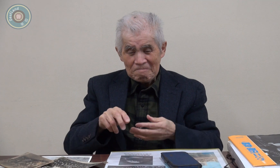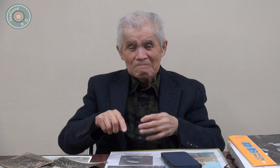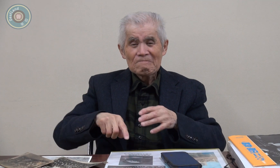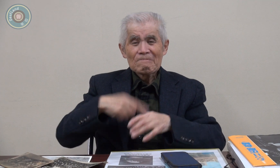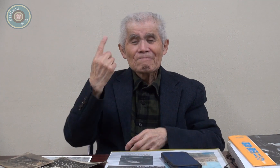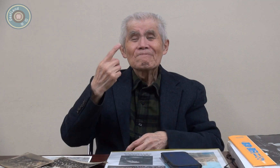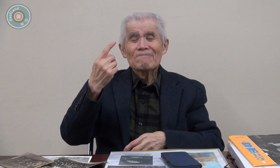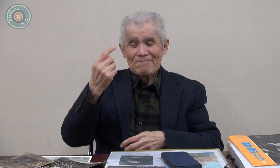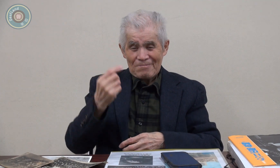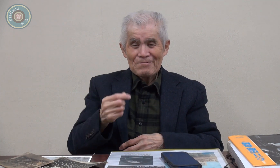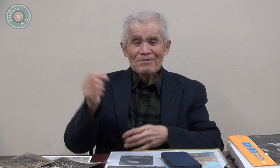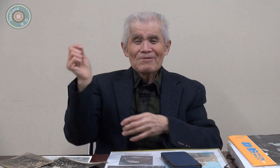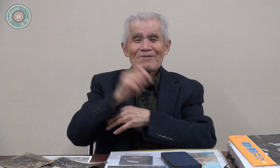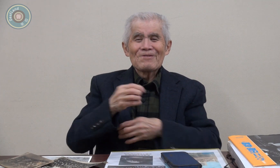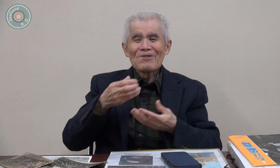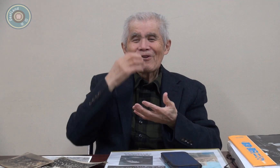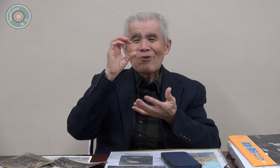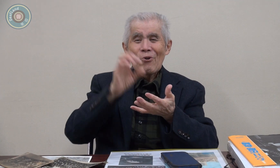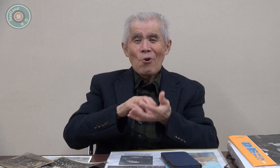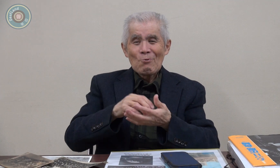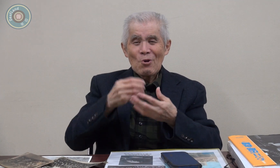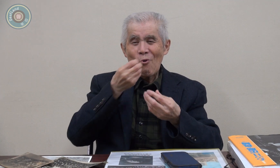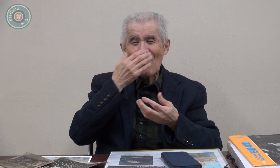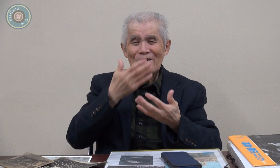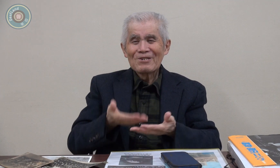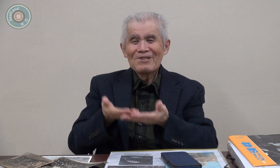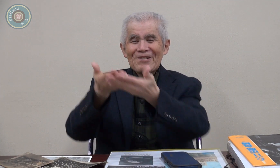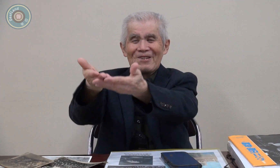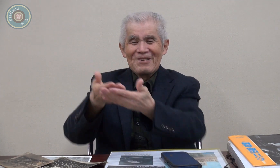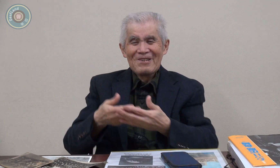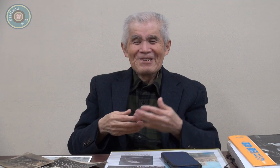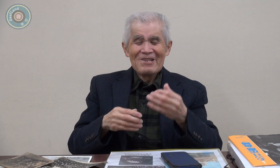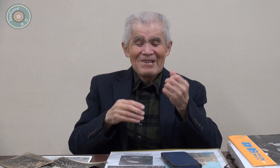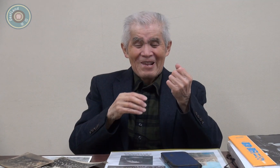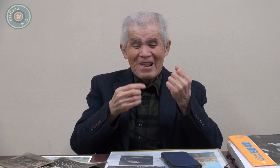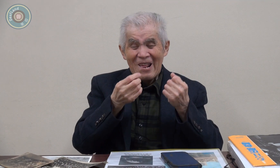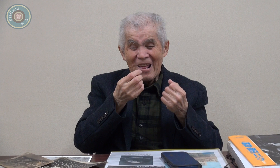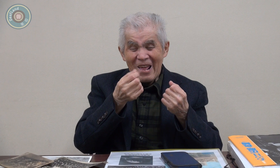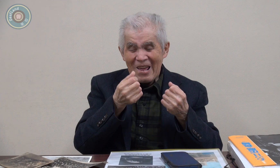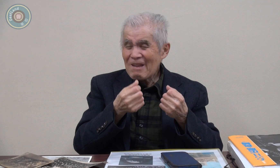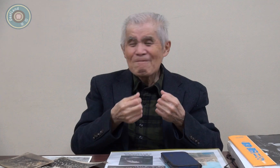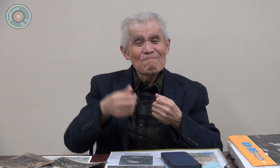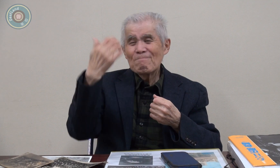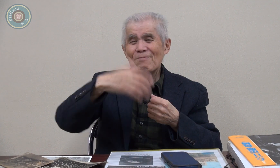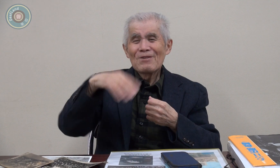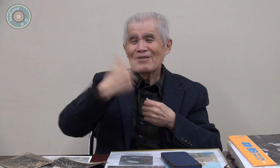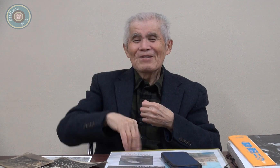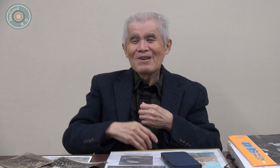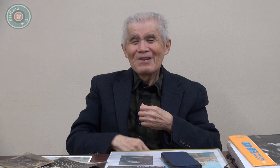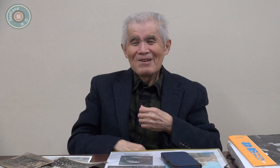If there were more than 100 flies, they actually gave us candy